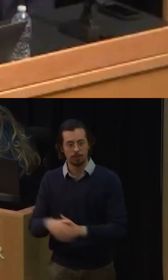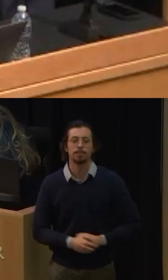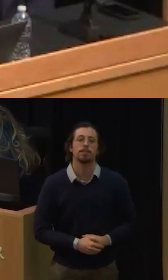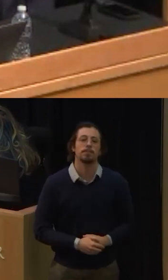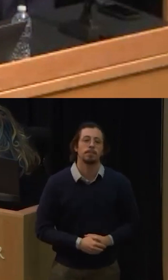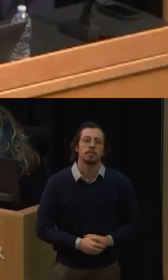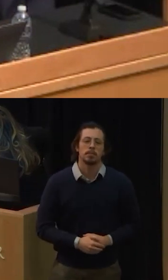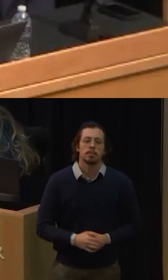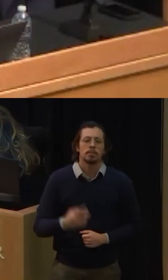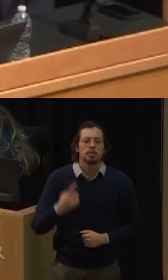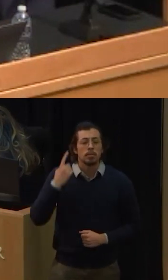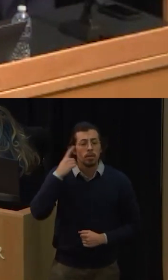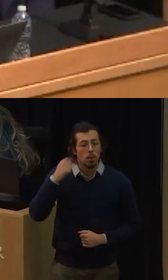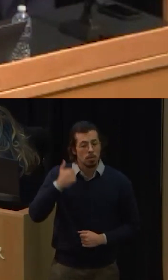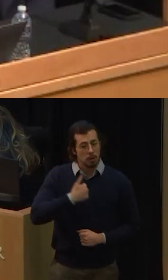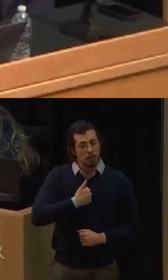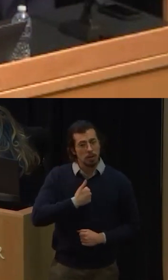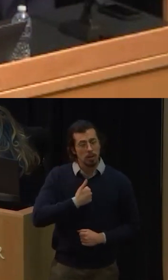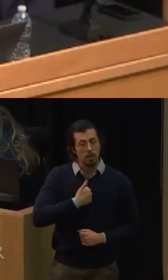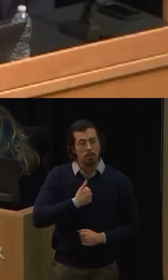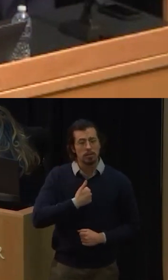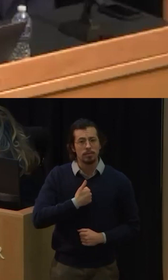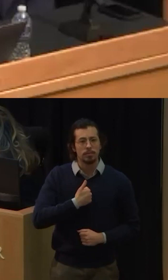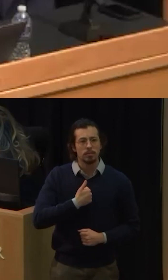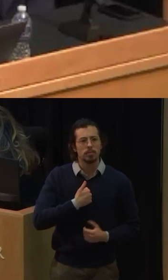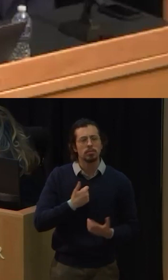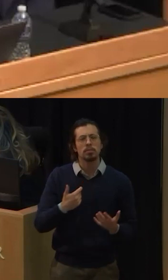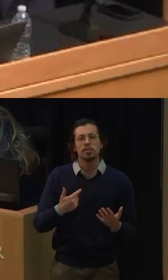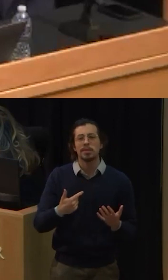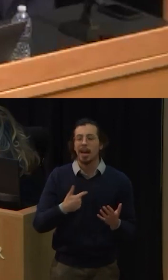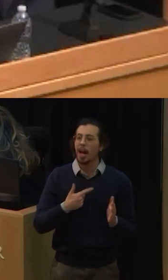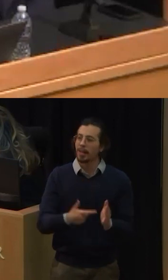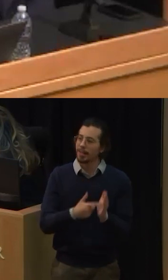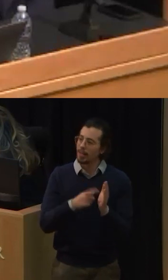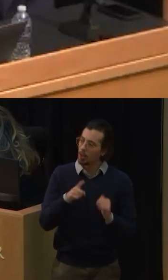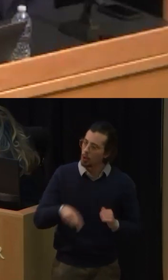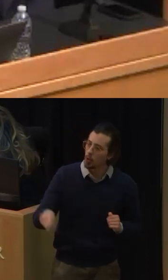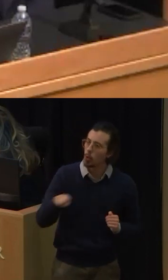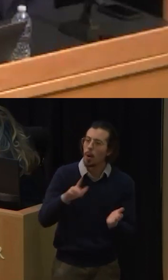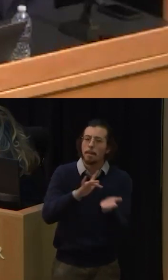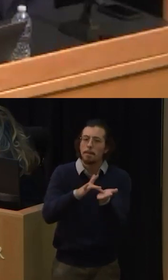and for me, what I need you all to do, medical students,